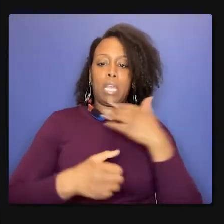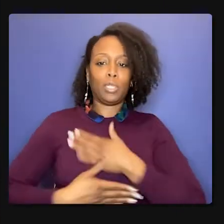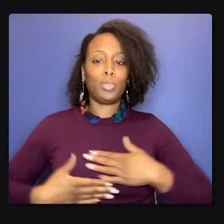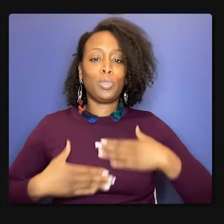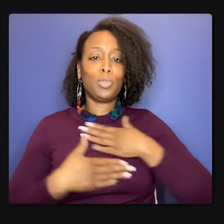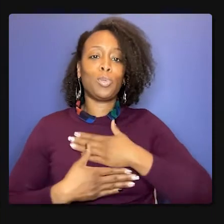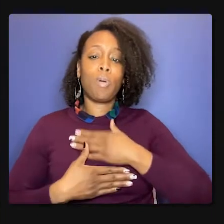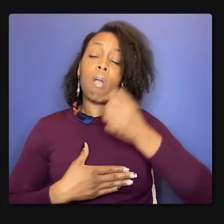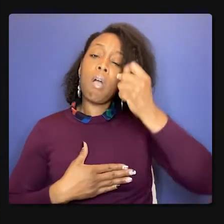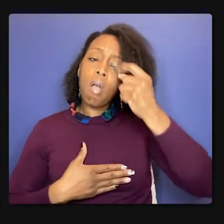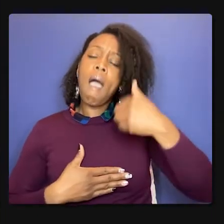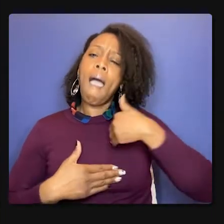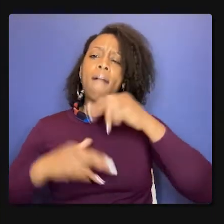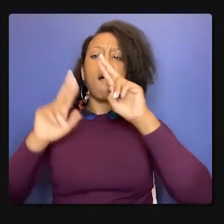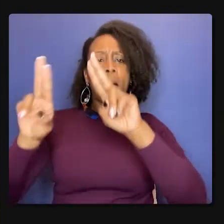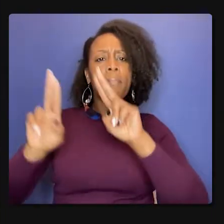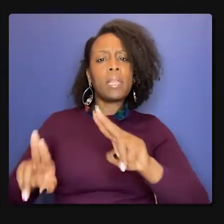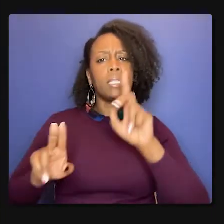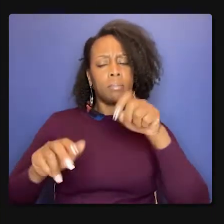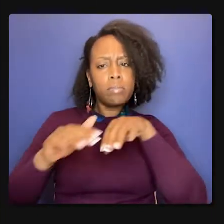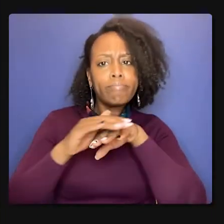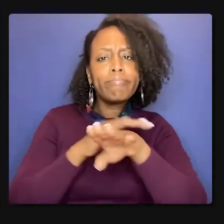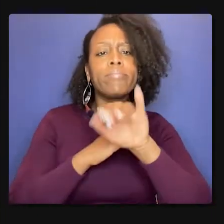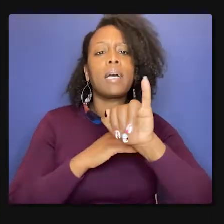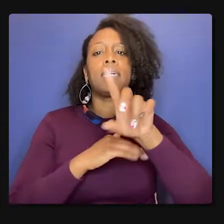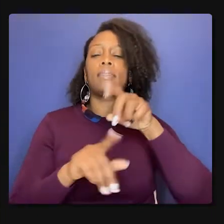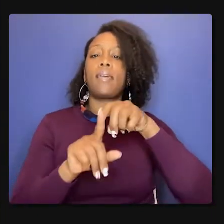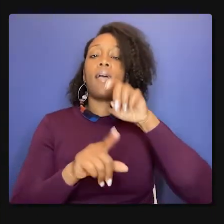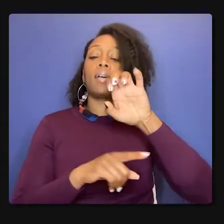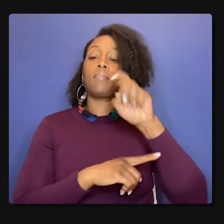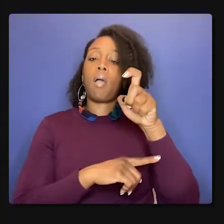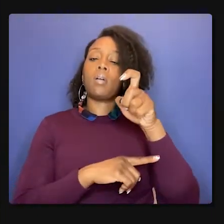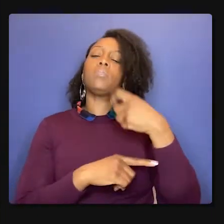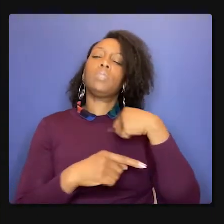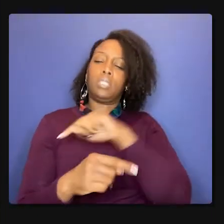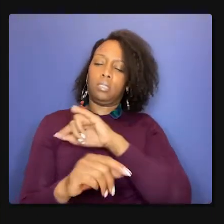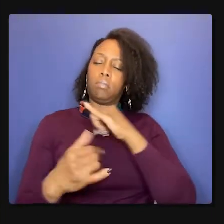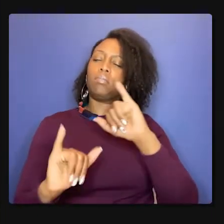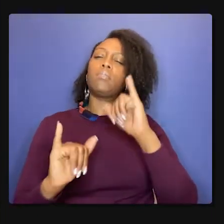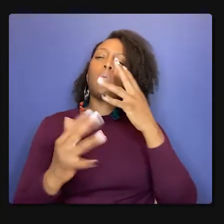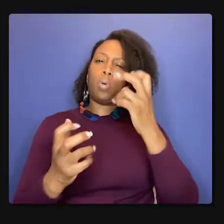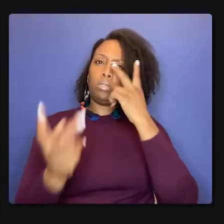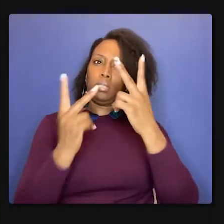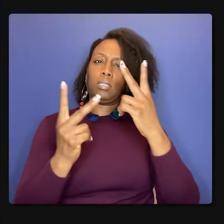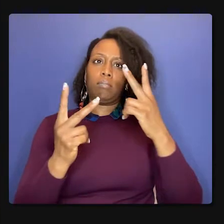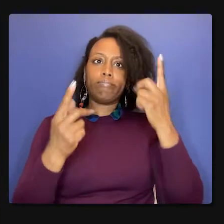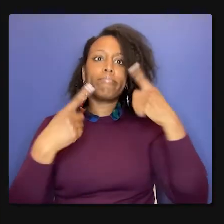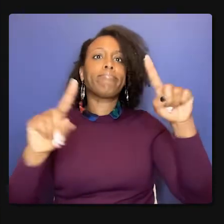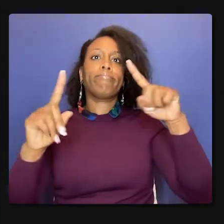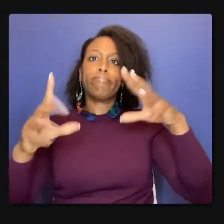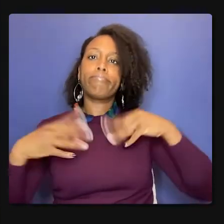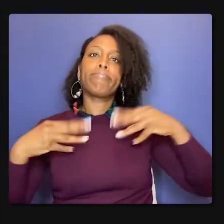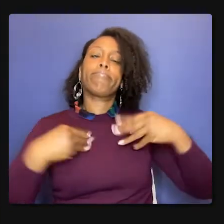While there is an application to get into ID@Xbox, we really do want to see successful acceptances into the program,